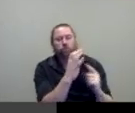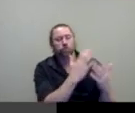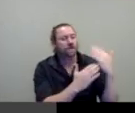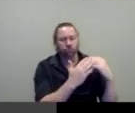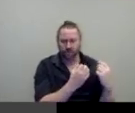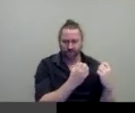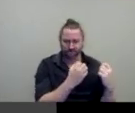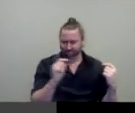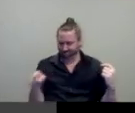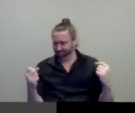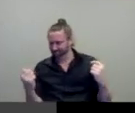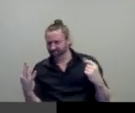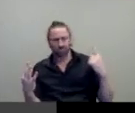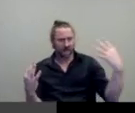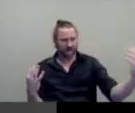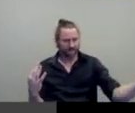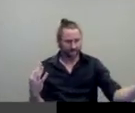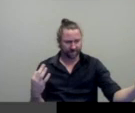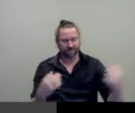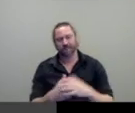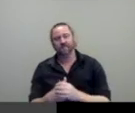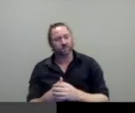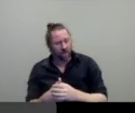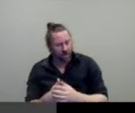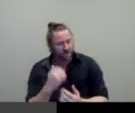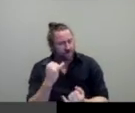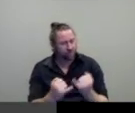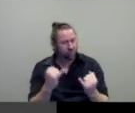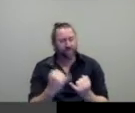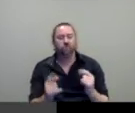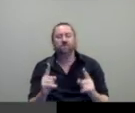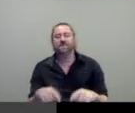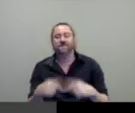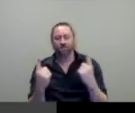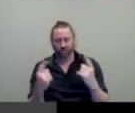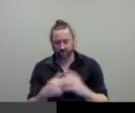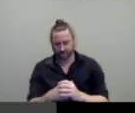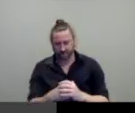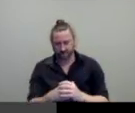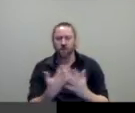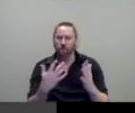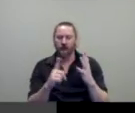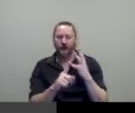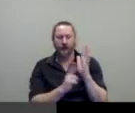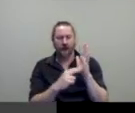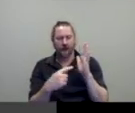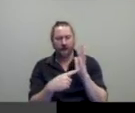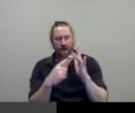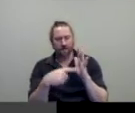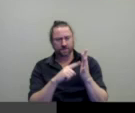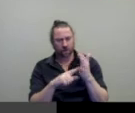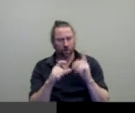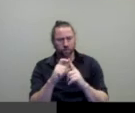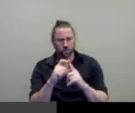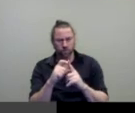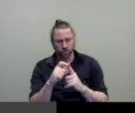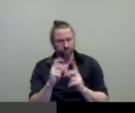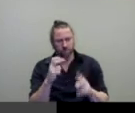history so if this work is doing something very very different what role does untitled play here